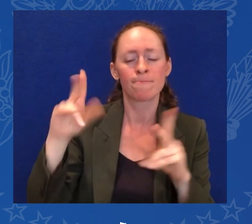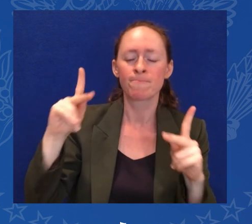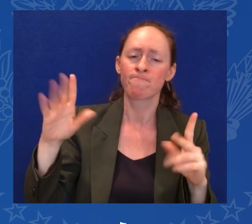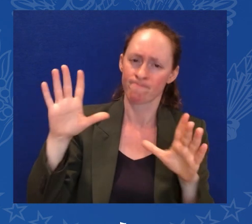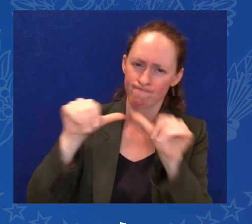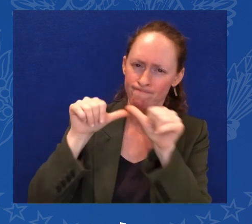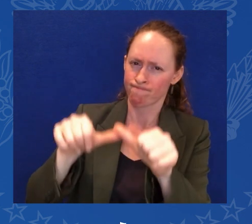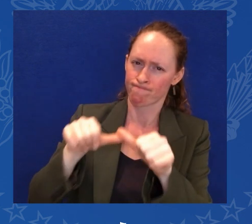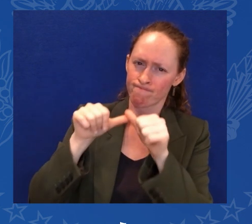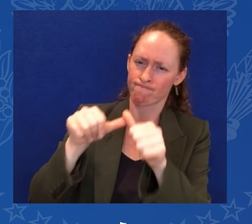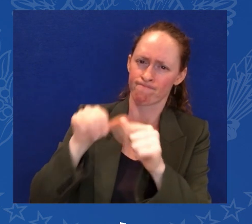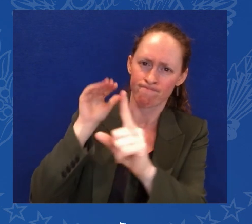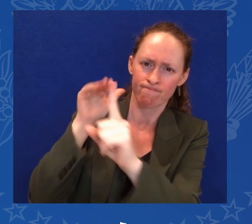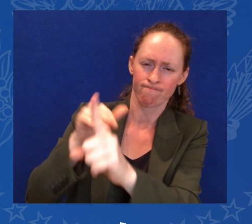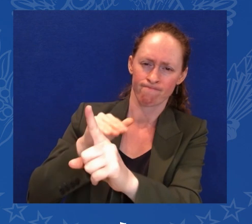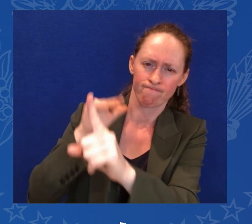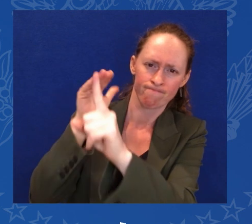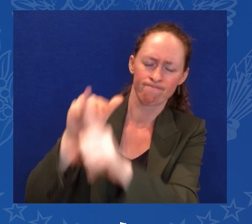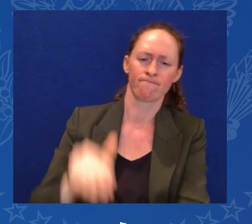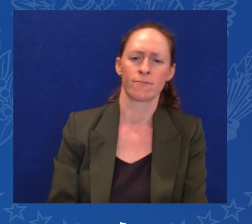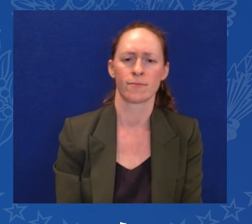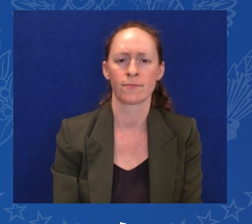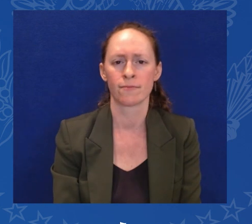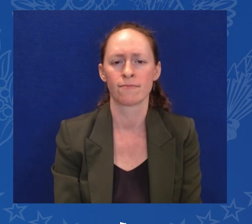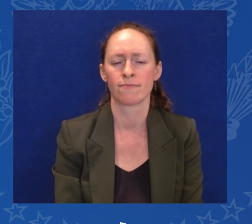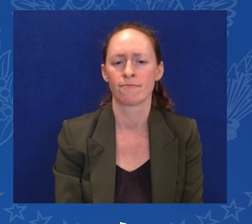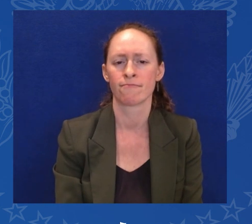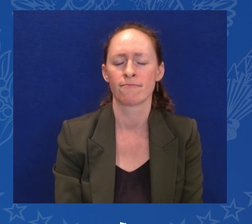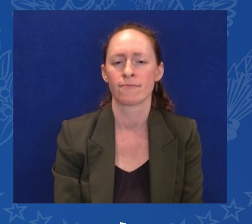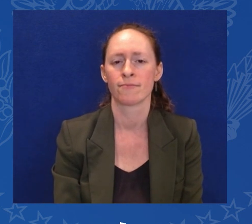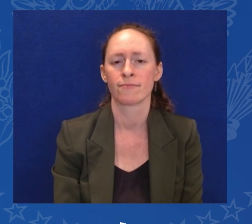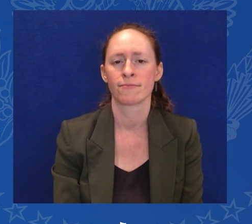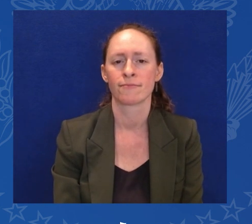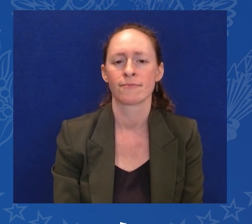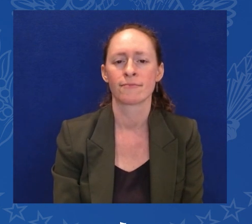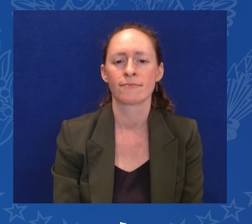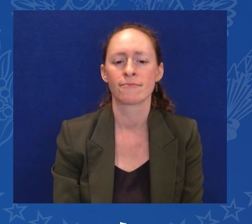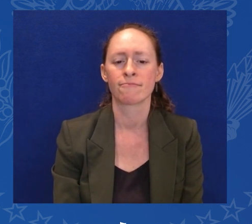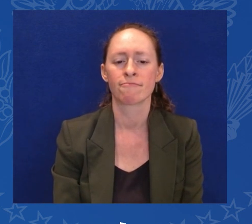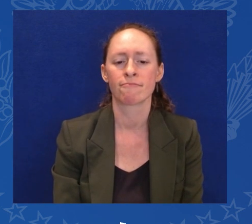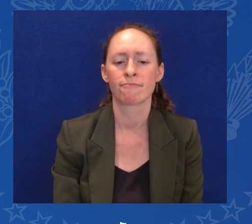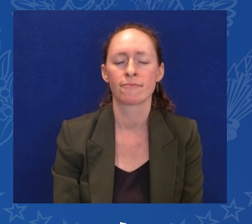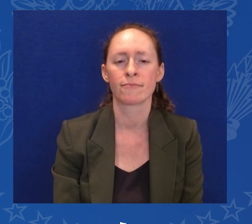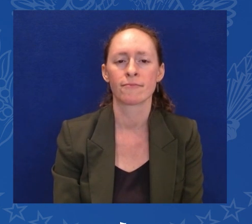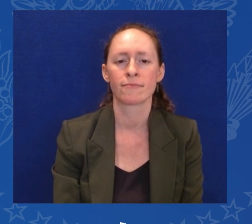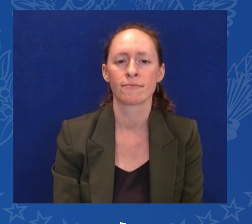And before I say even what more is on my mind, I'm now going to leave this podium.